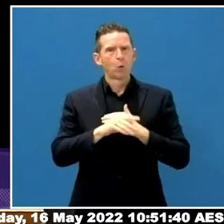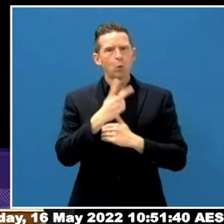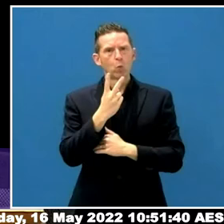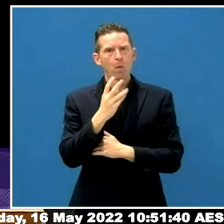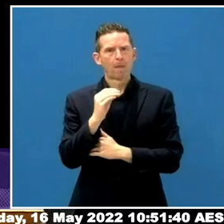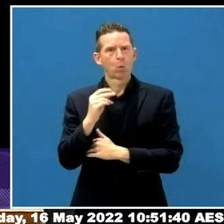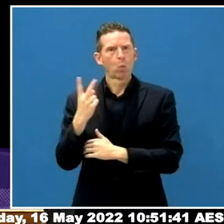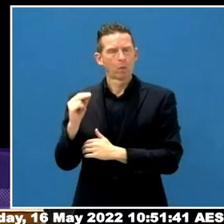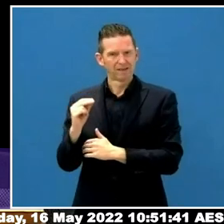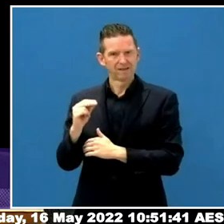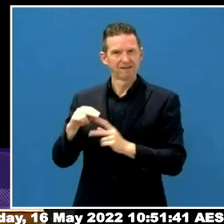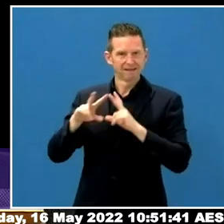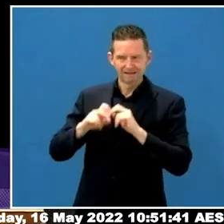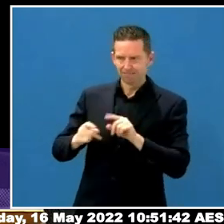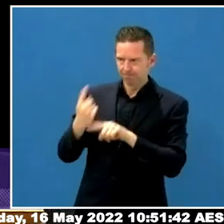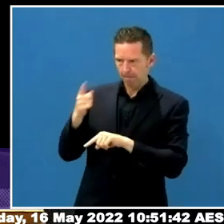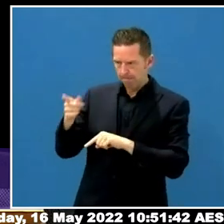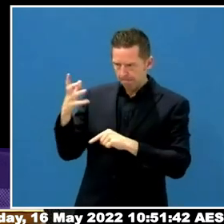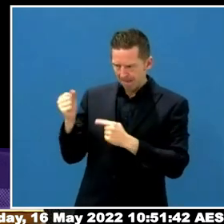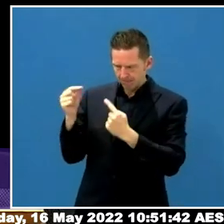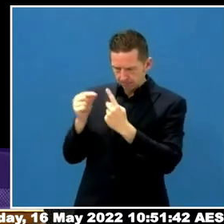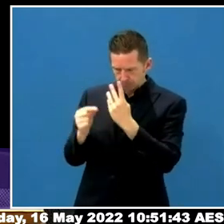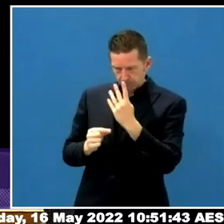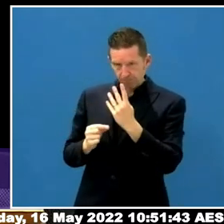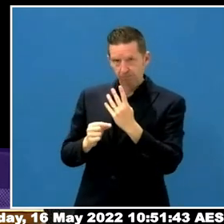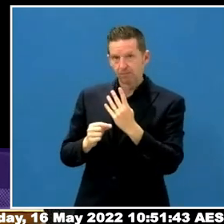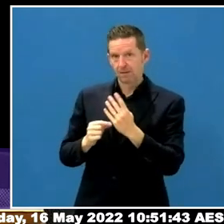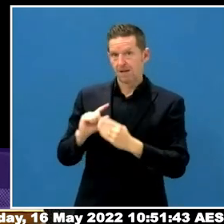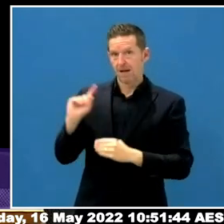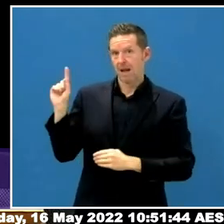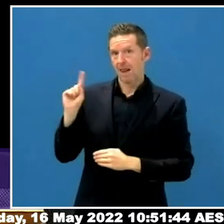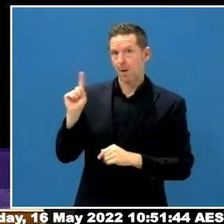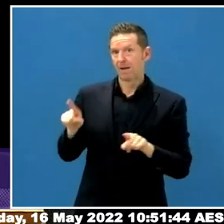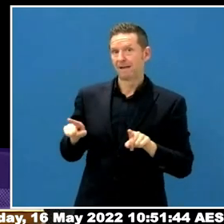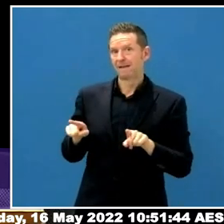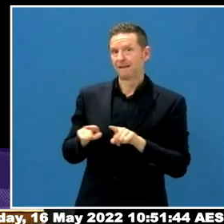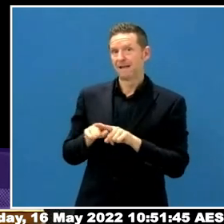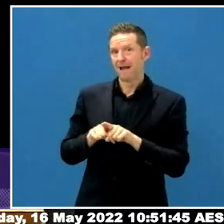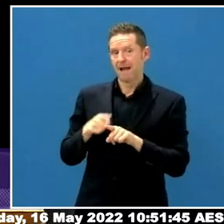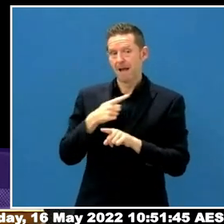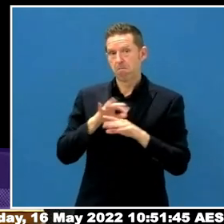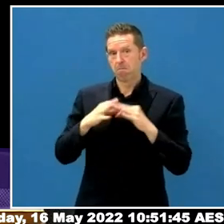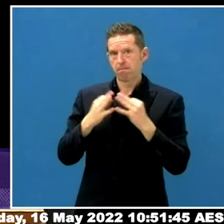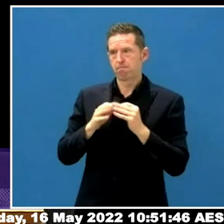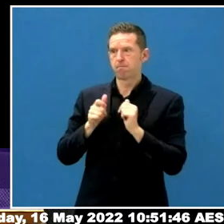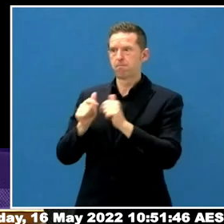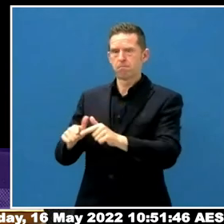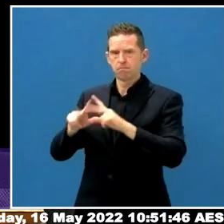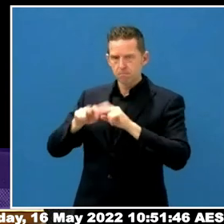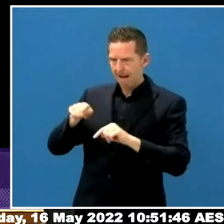currently undergoing its first mid-term audit under the same approved quality auditor, SAI.